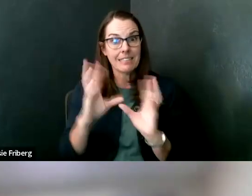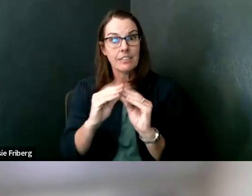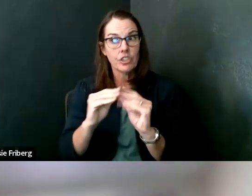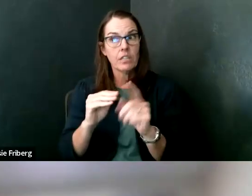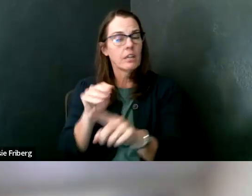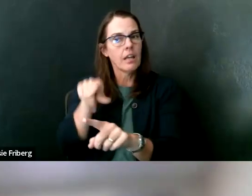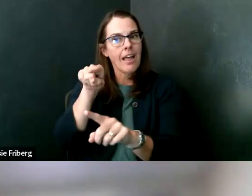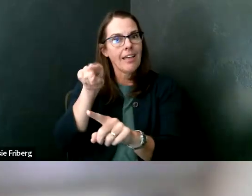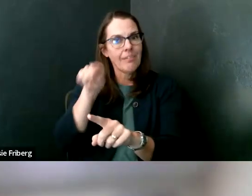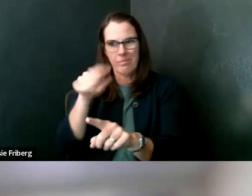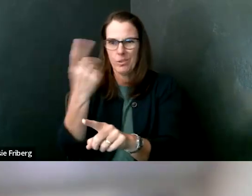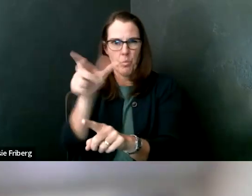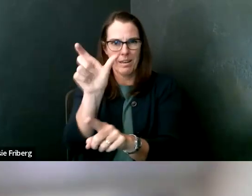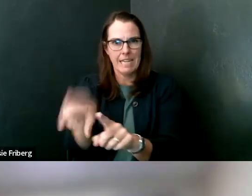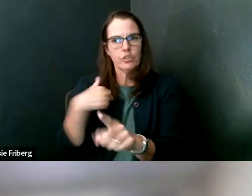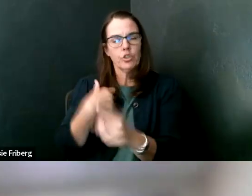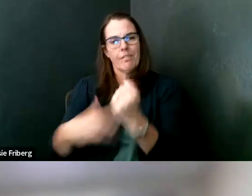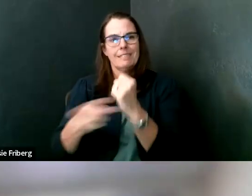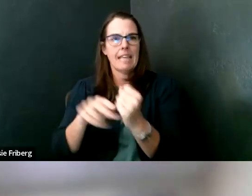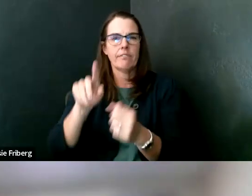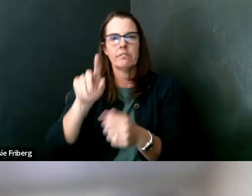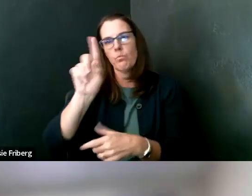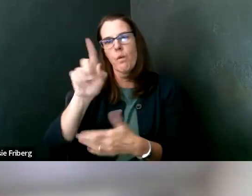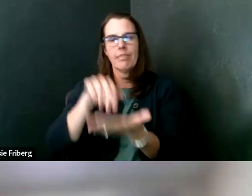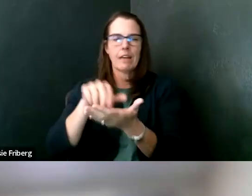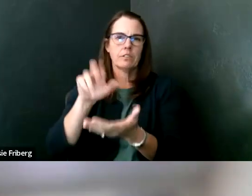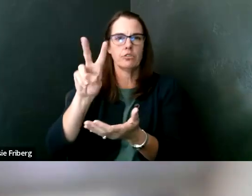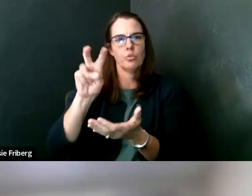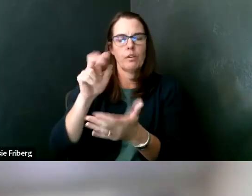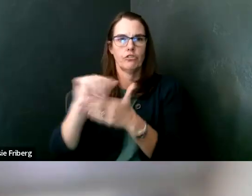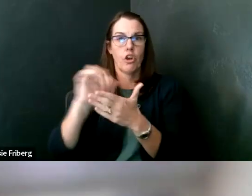that individual. So, just it's just something I'm very personally passionate about helping